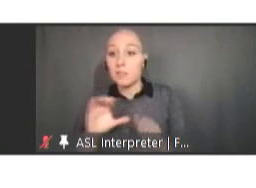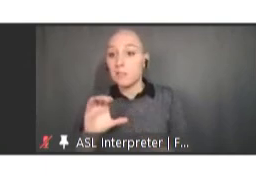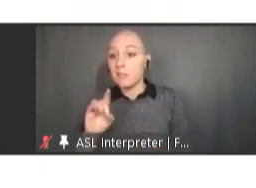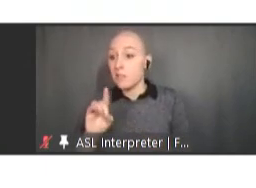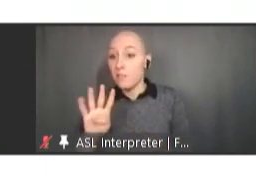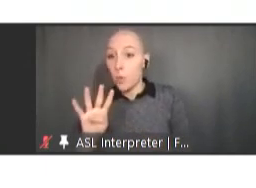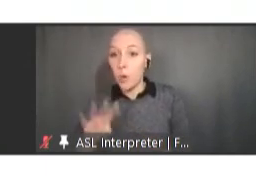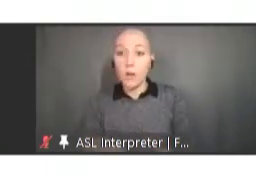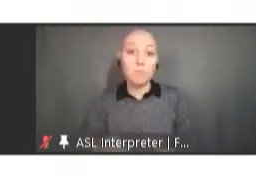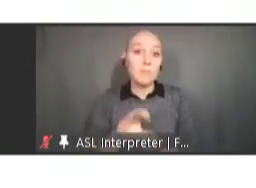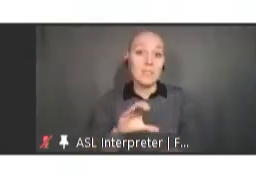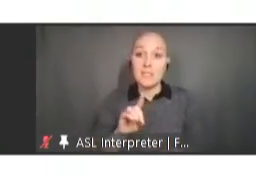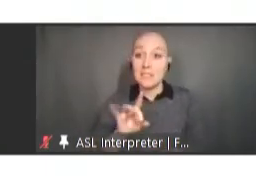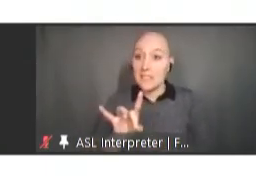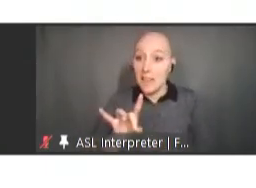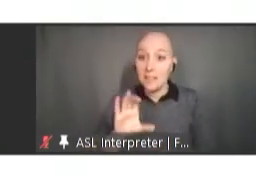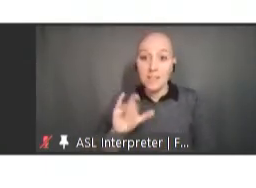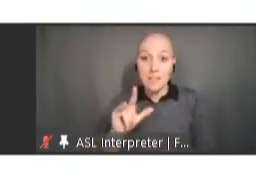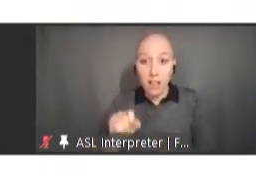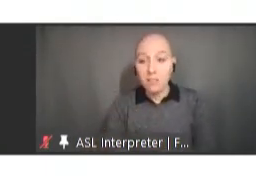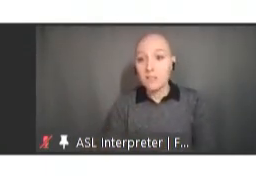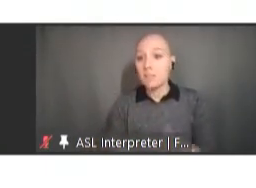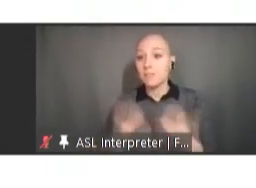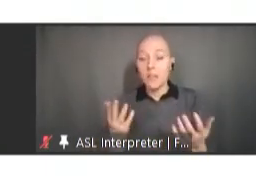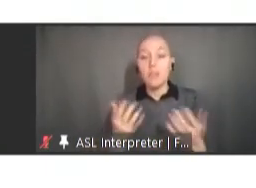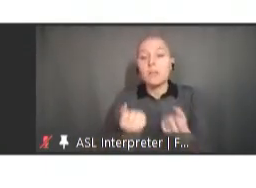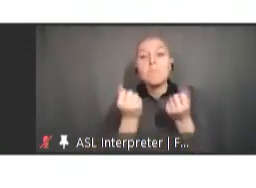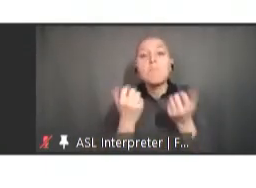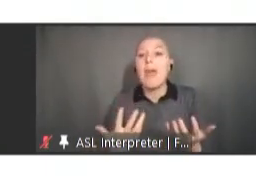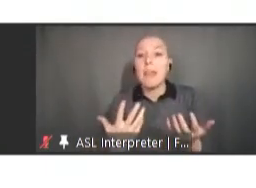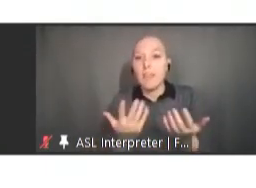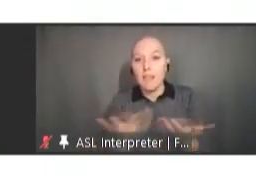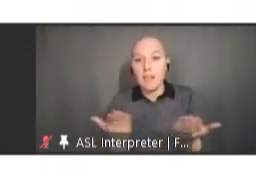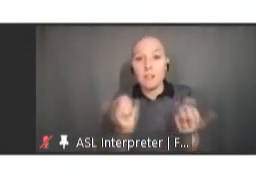cytokines. There's many things to measure, so it's unfortunately not an easy answer.